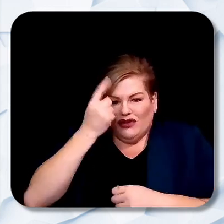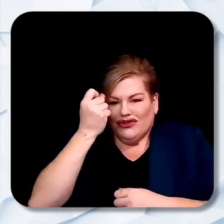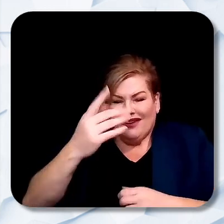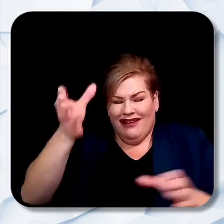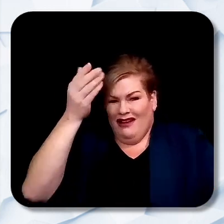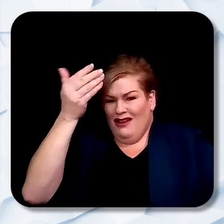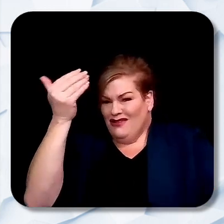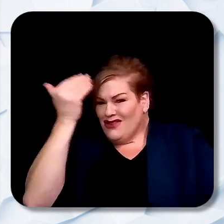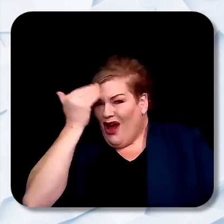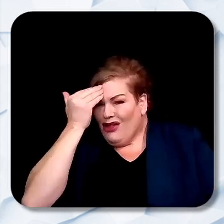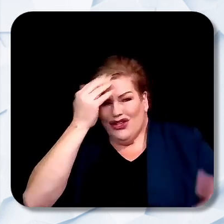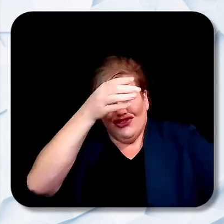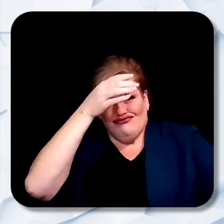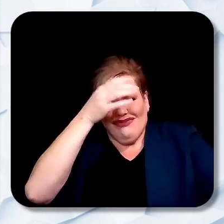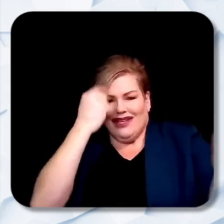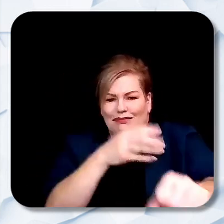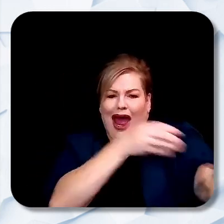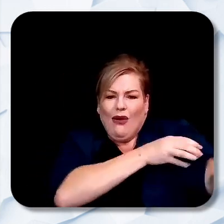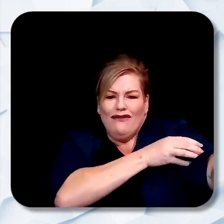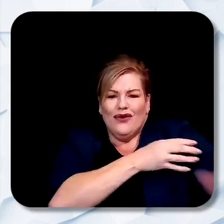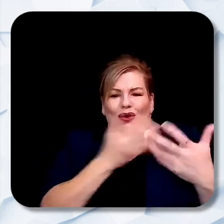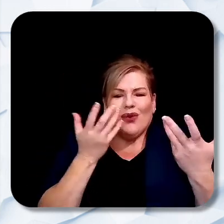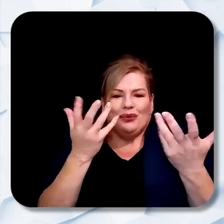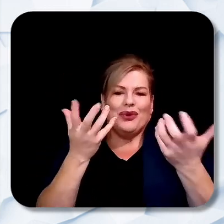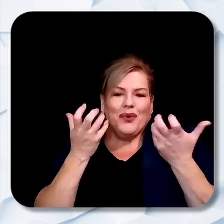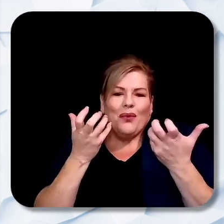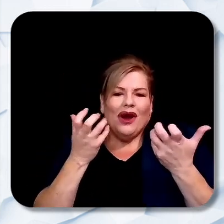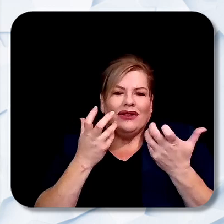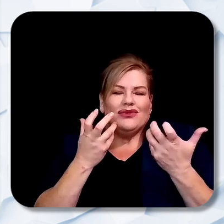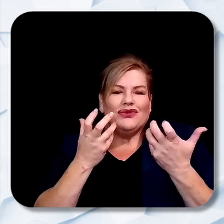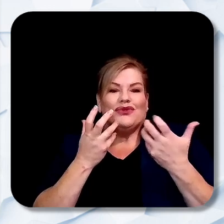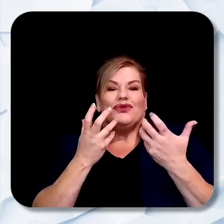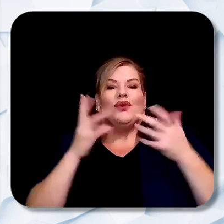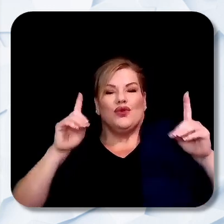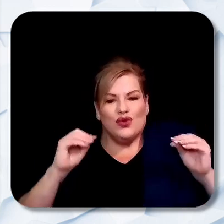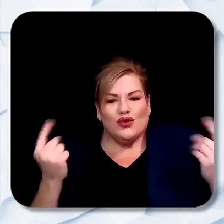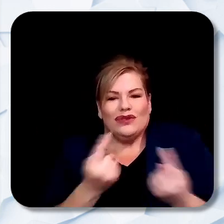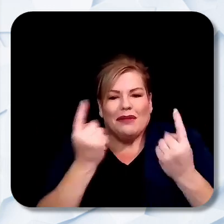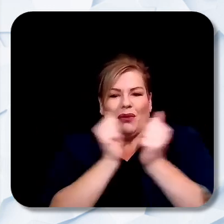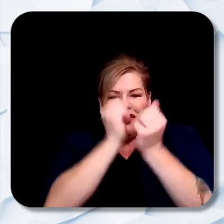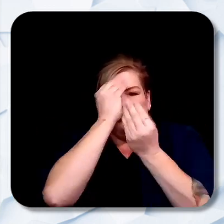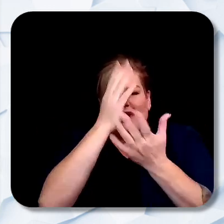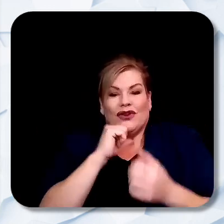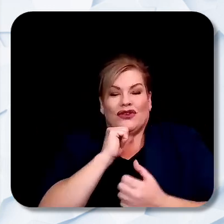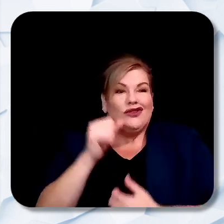very powerful, but we don't want to stay and just giving them information. We want them to do something with that information. We want them to analyze.